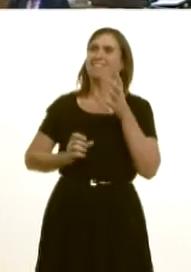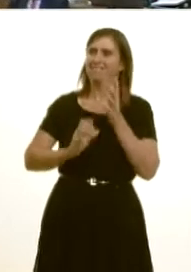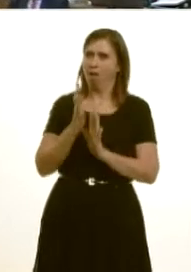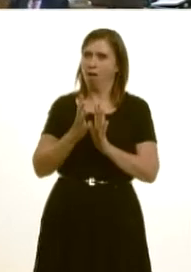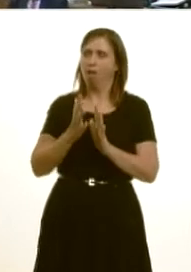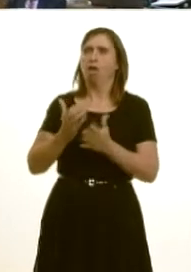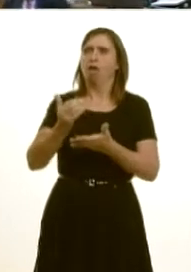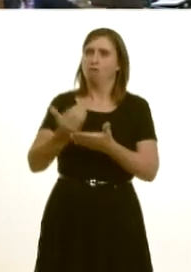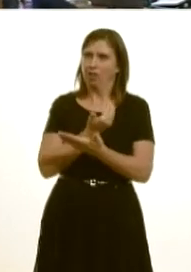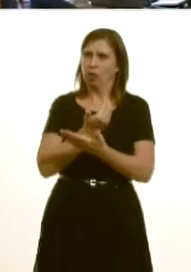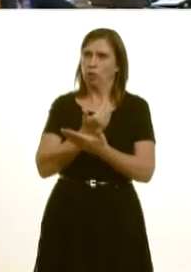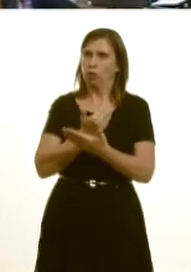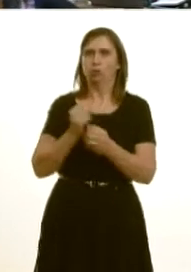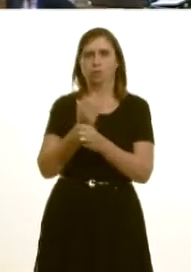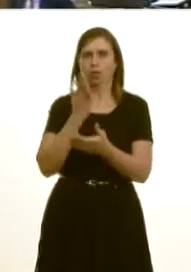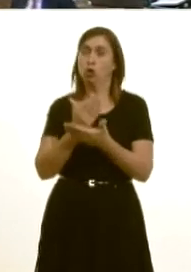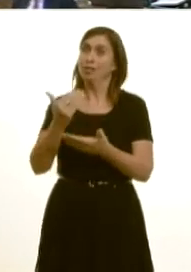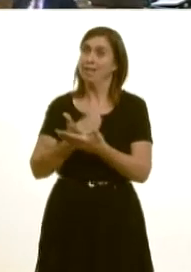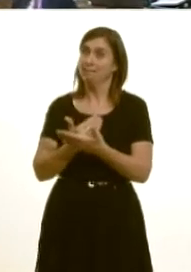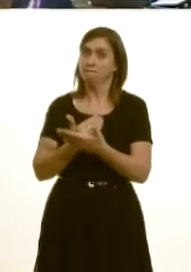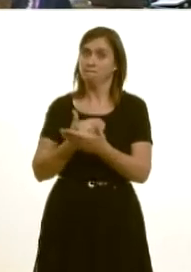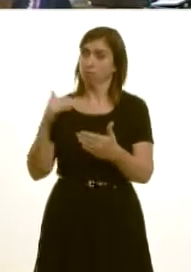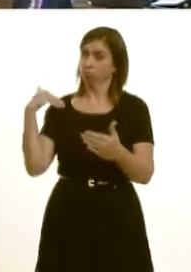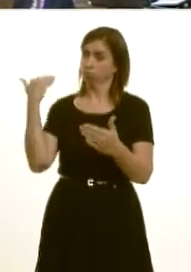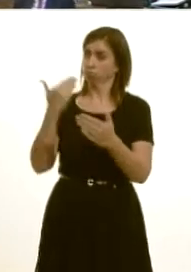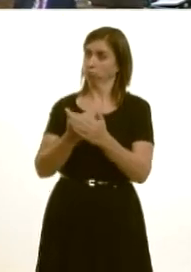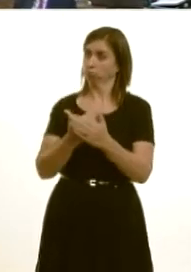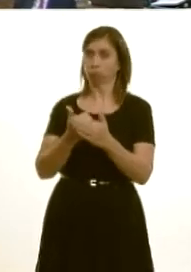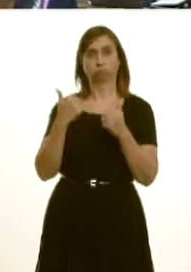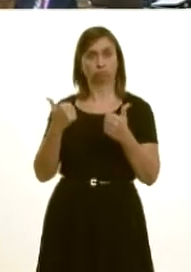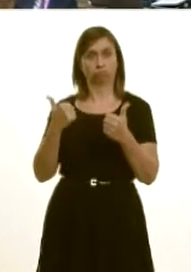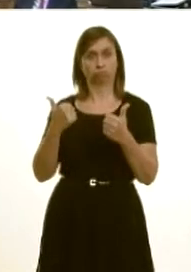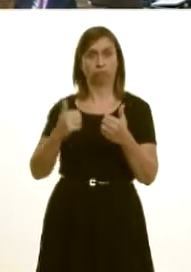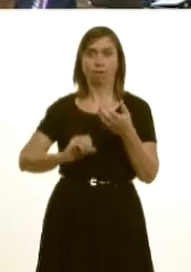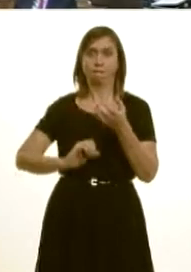fire safety. Their and our record in this area speaks for itself—fires and fire casualties